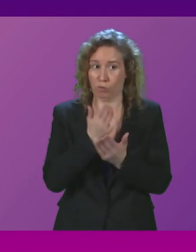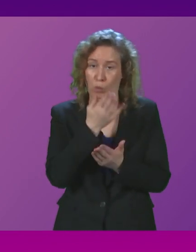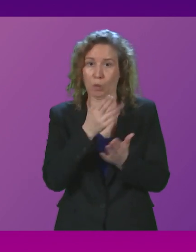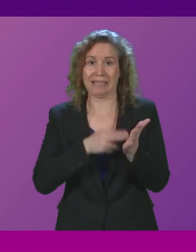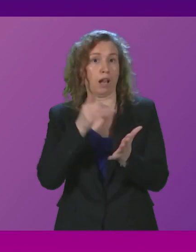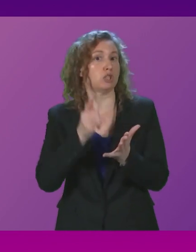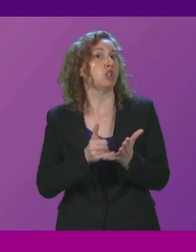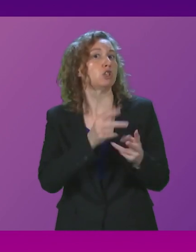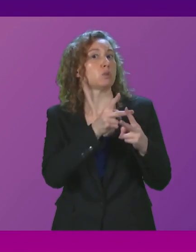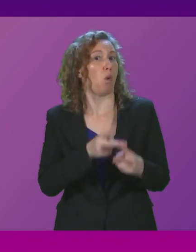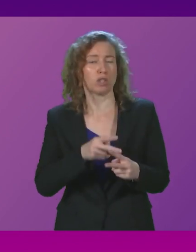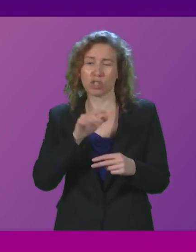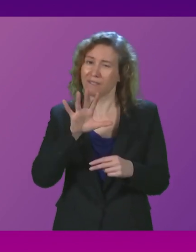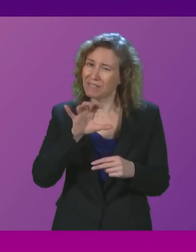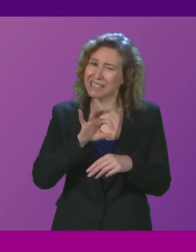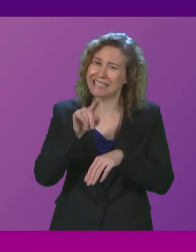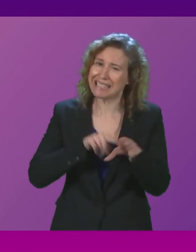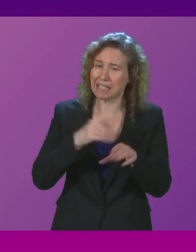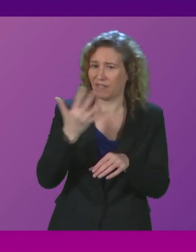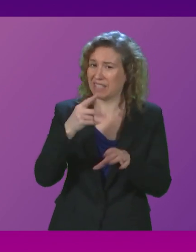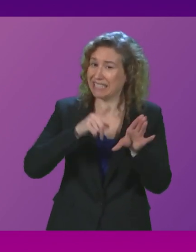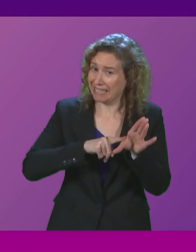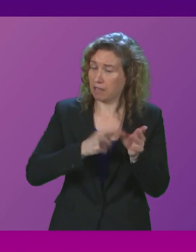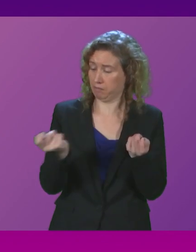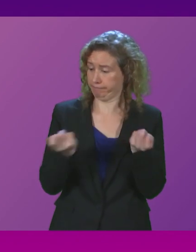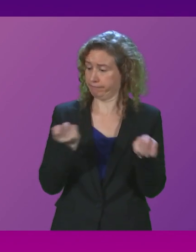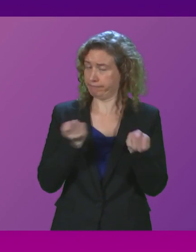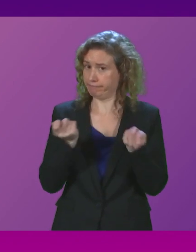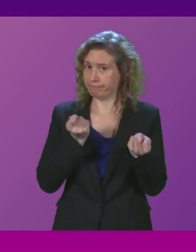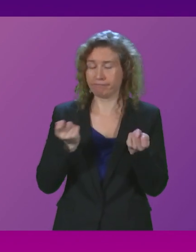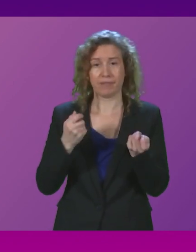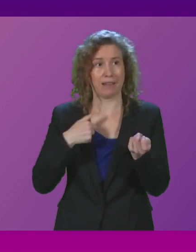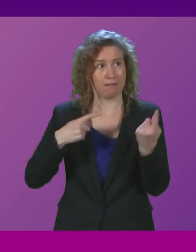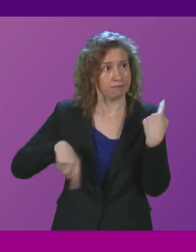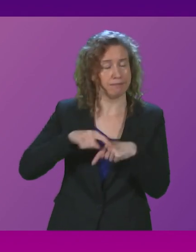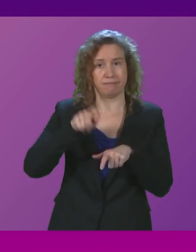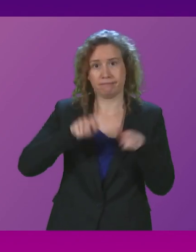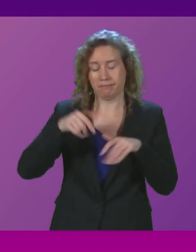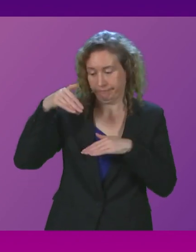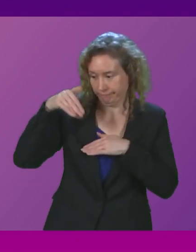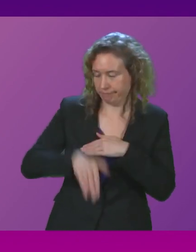After 15 years in power and 15 years of running our NHS, how long will the people of Scotland